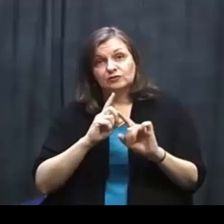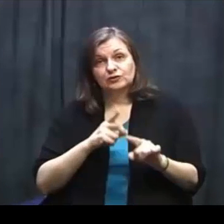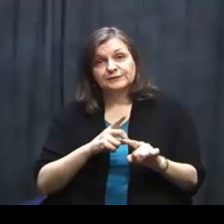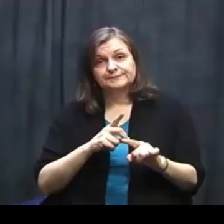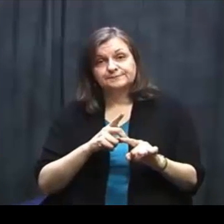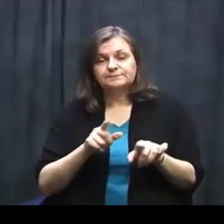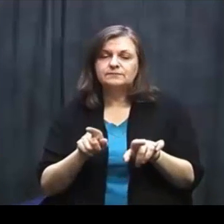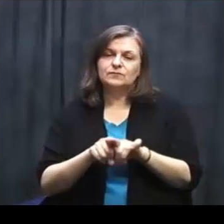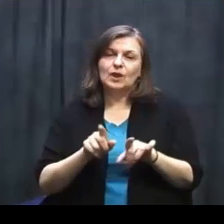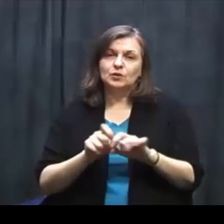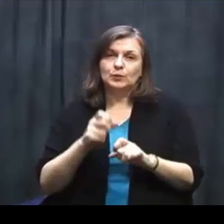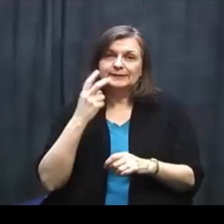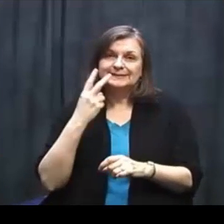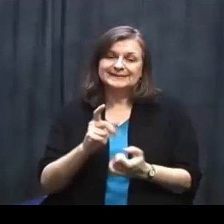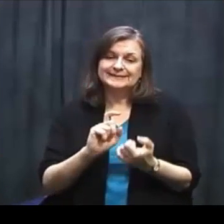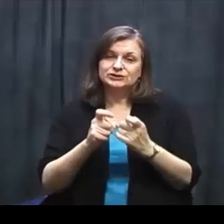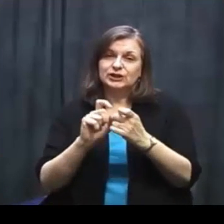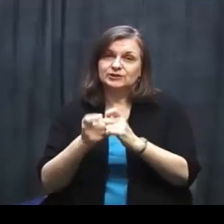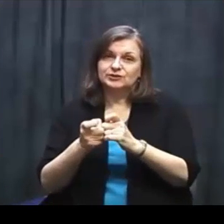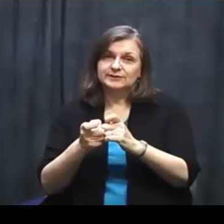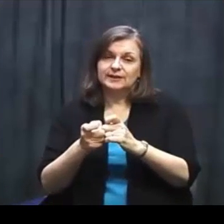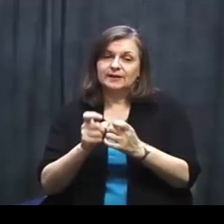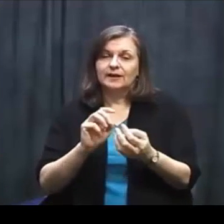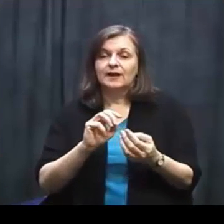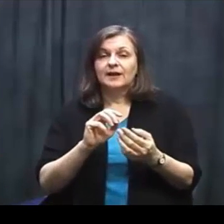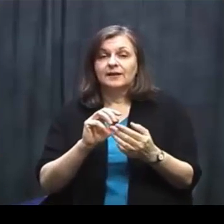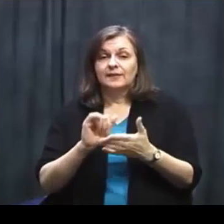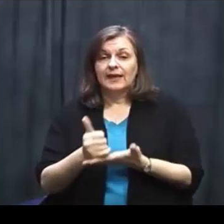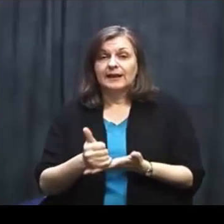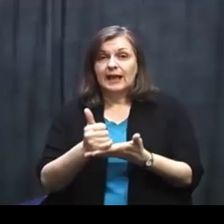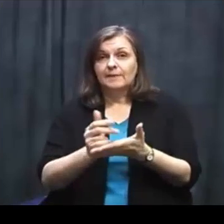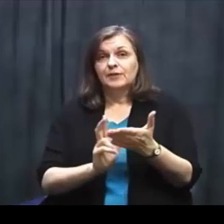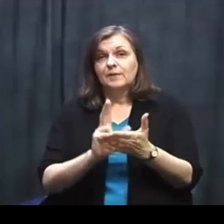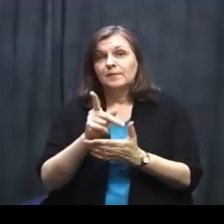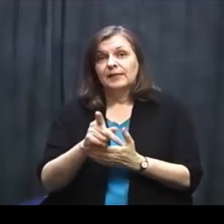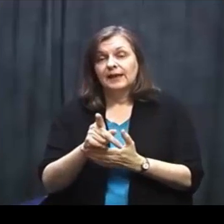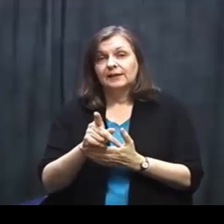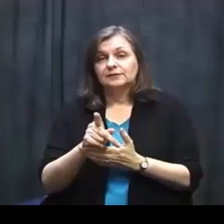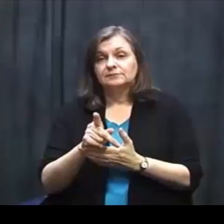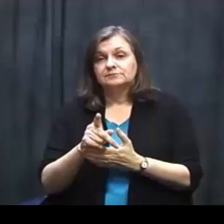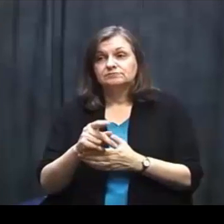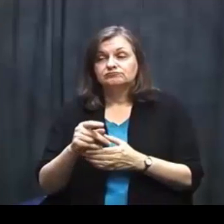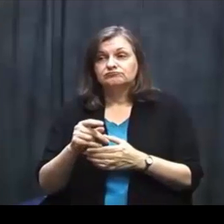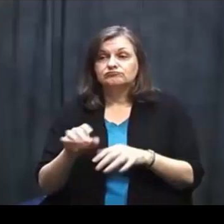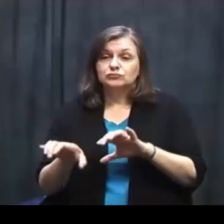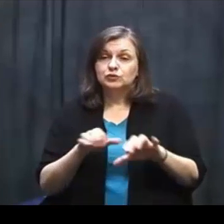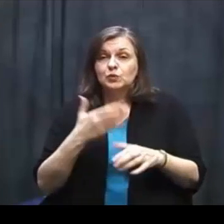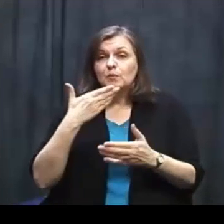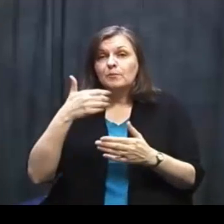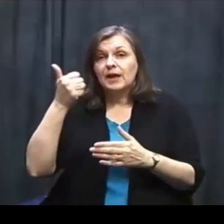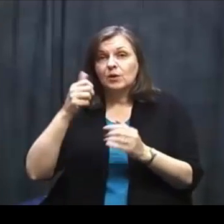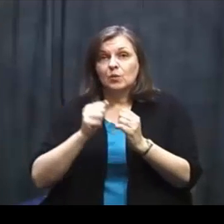we can also look at modifications that help the plant do better at photosynthesis